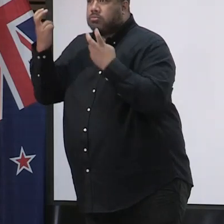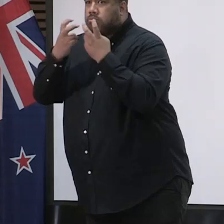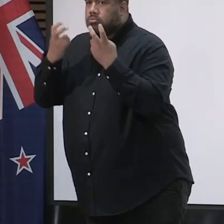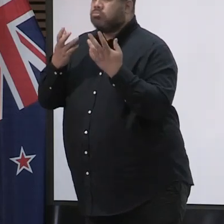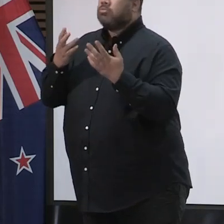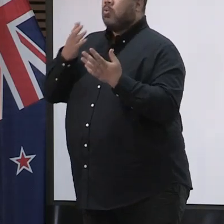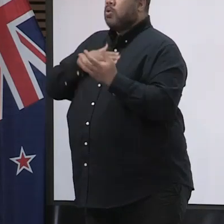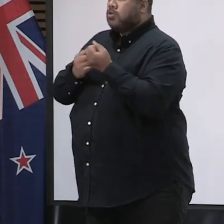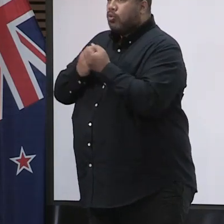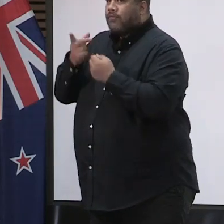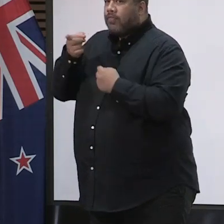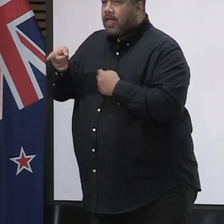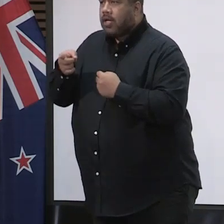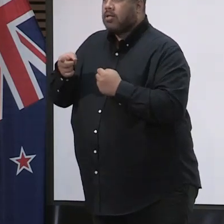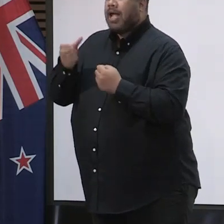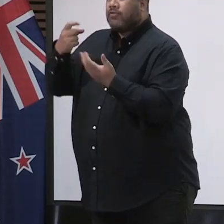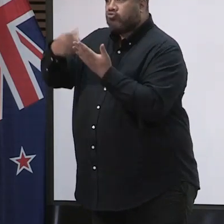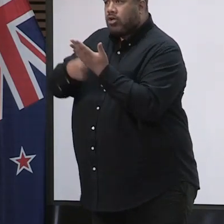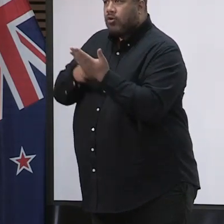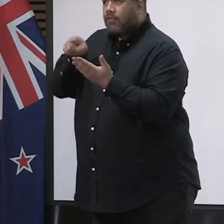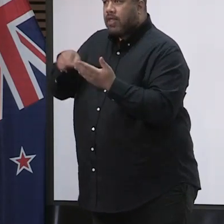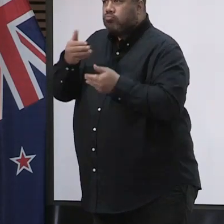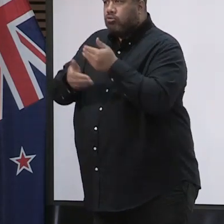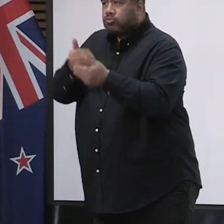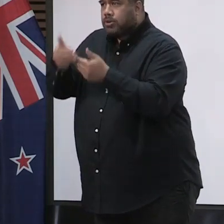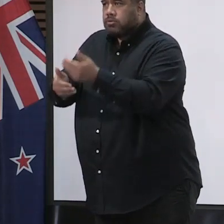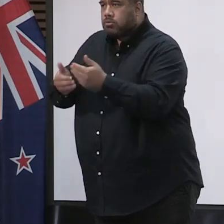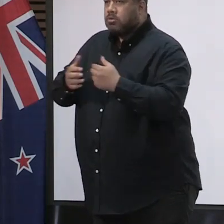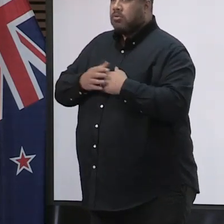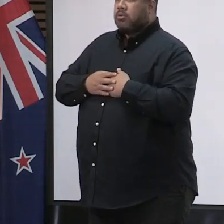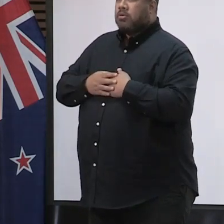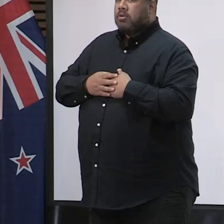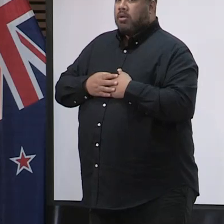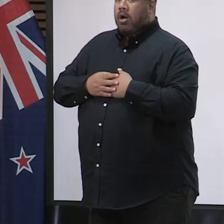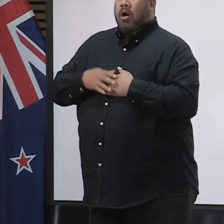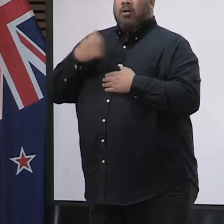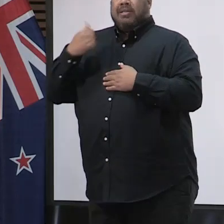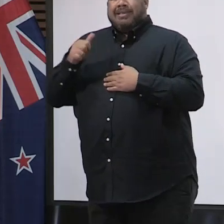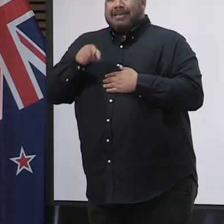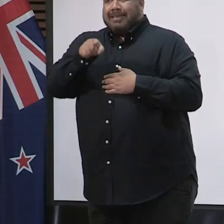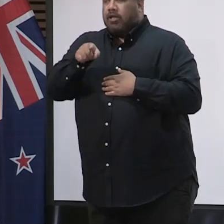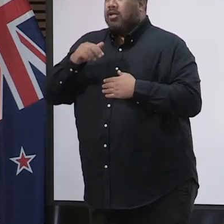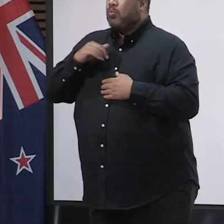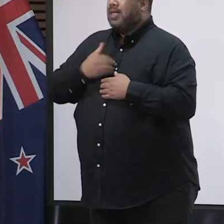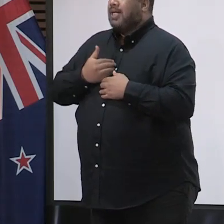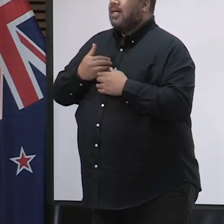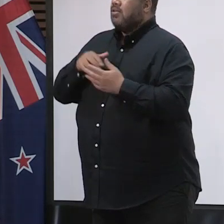well,, I'm interested if it's causing a barrier for some time. It's